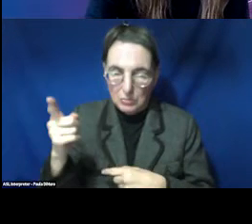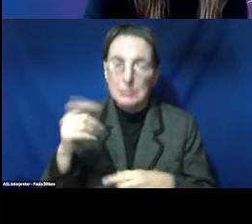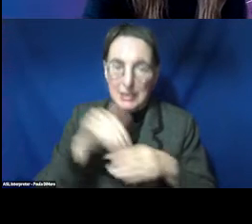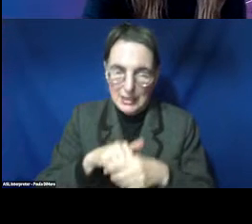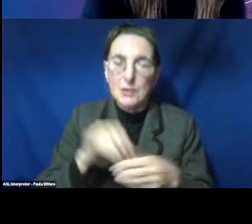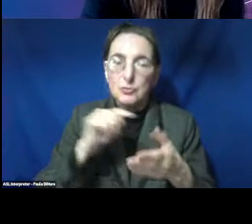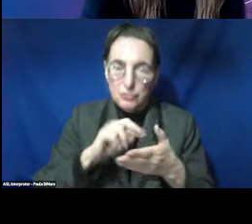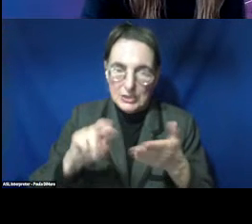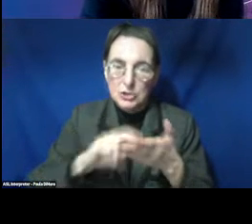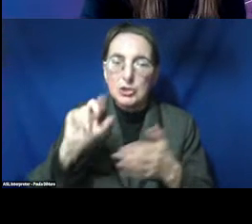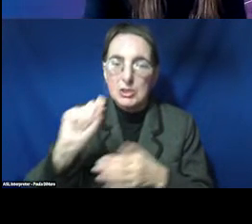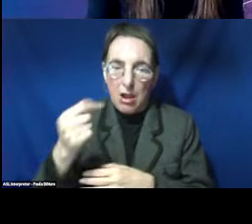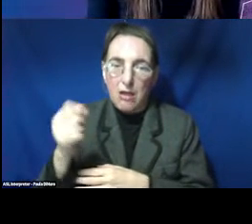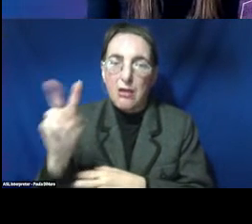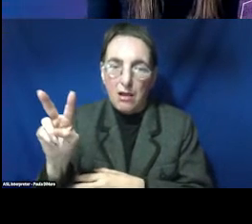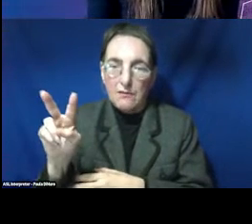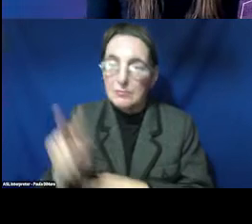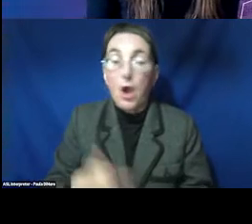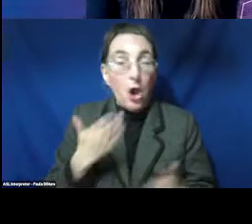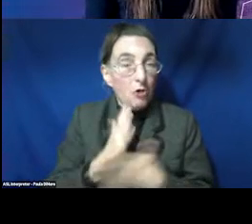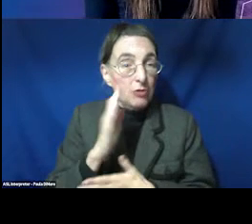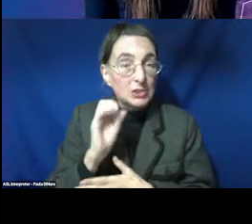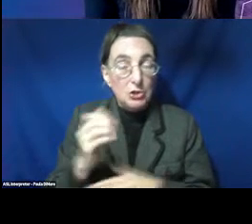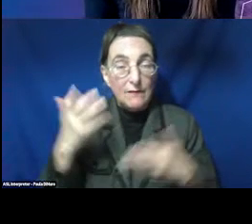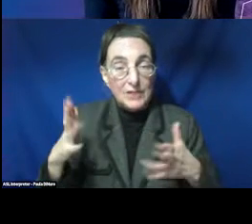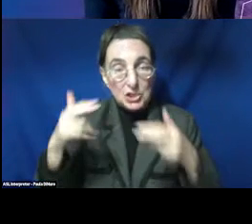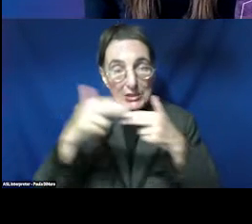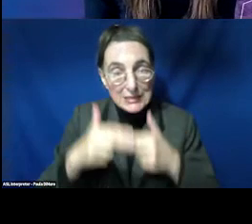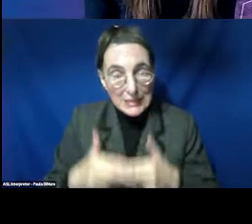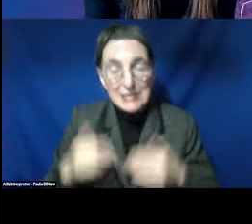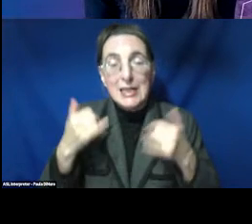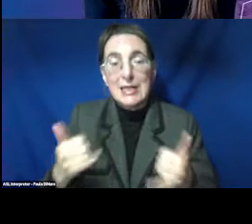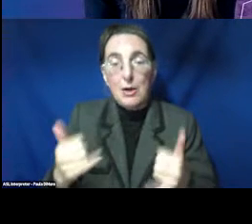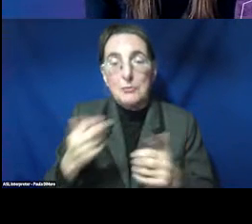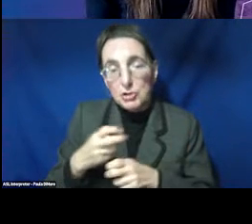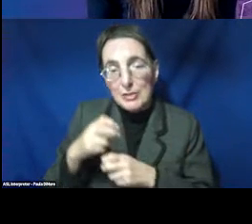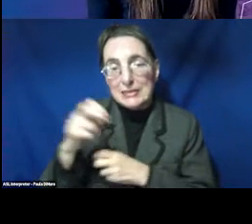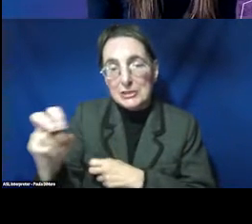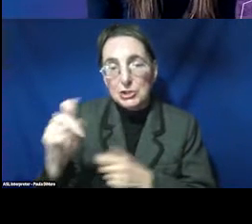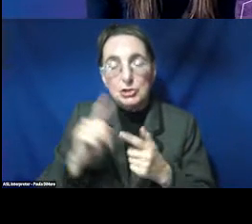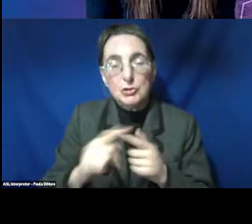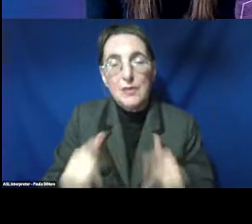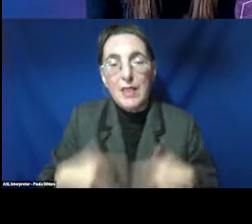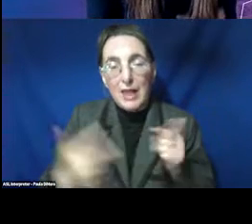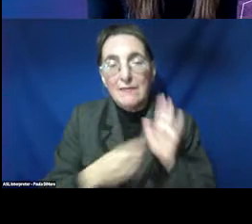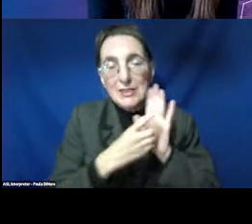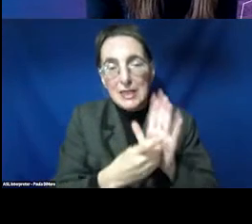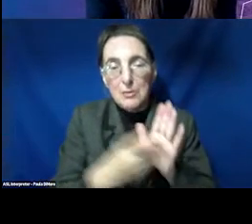All right. So we've gone through the slides. And I'm going to go ahead and transition to the live demo. And we will go through these features.